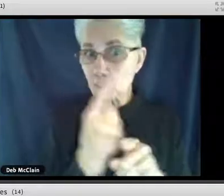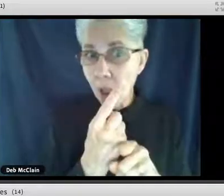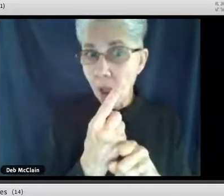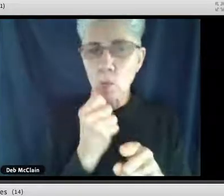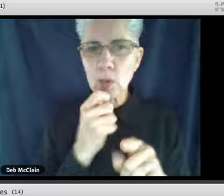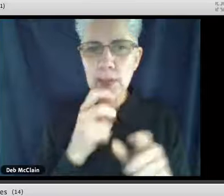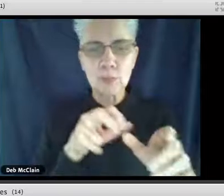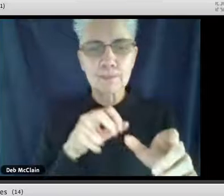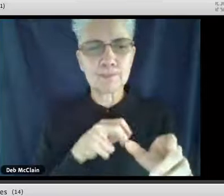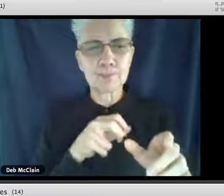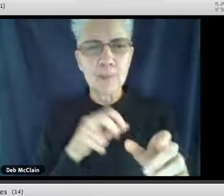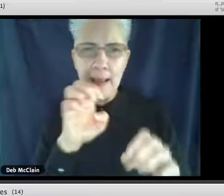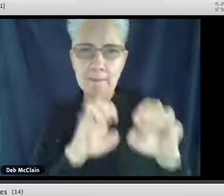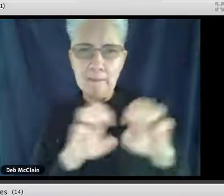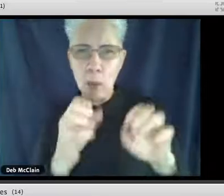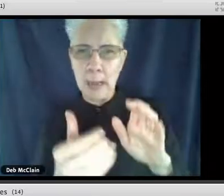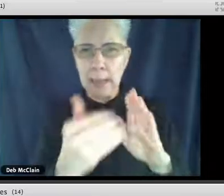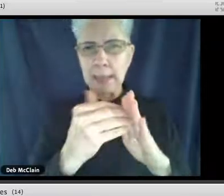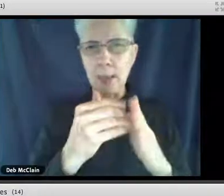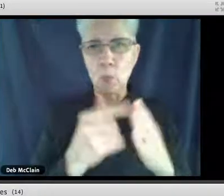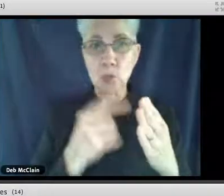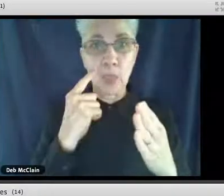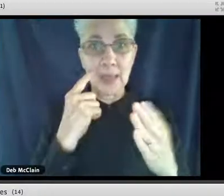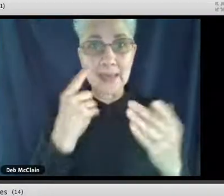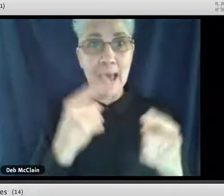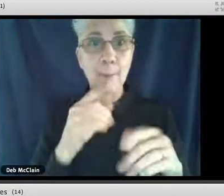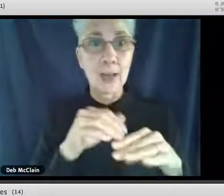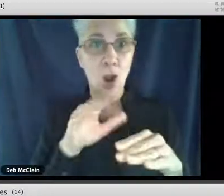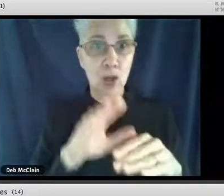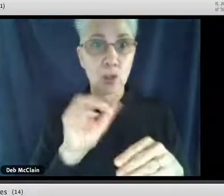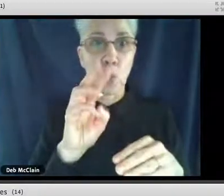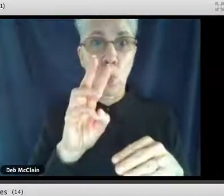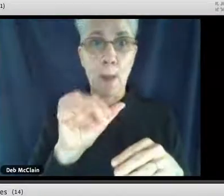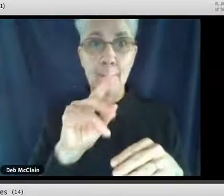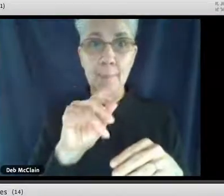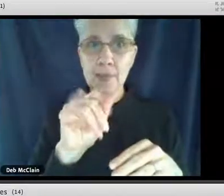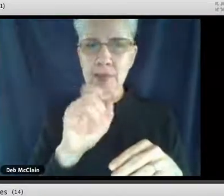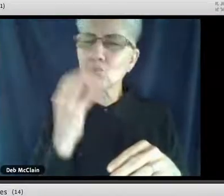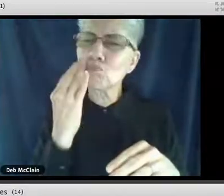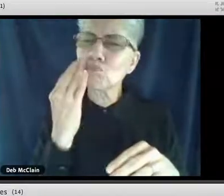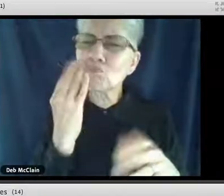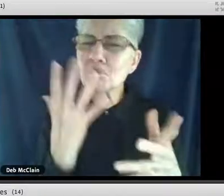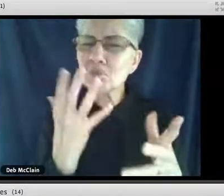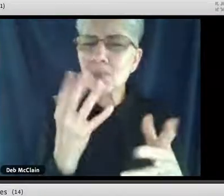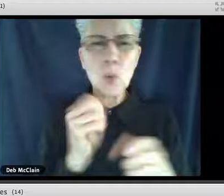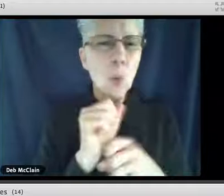and re-evaluate what you think is happening? Because we own that. We work with students. We work with the public.